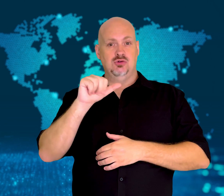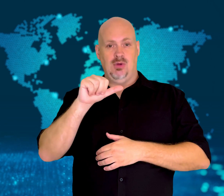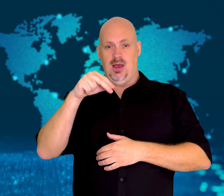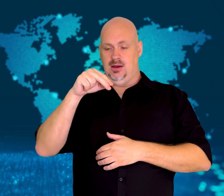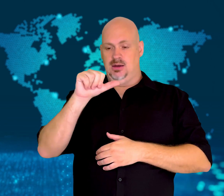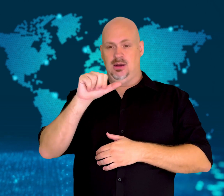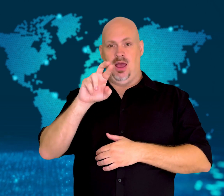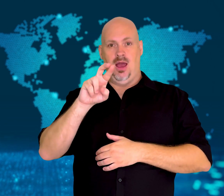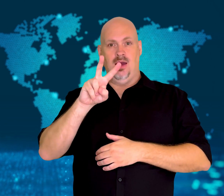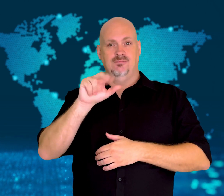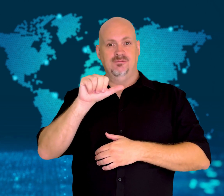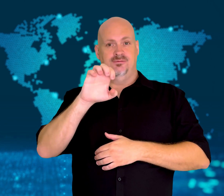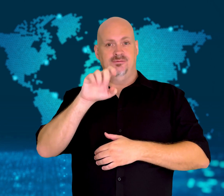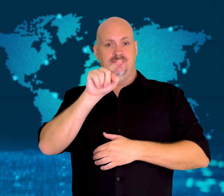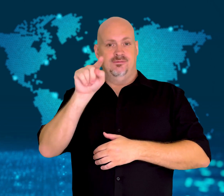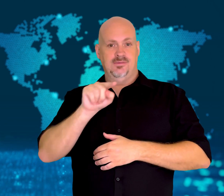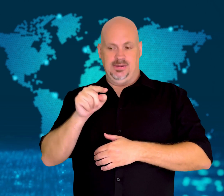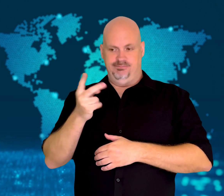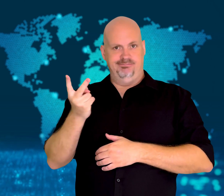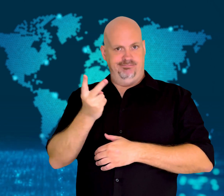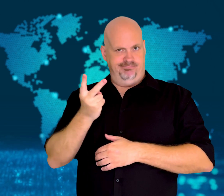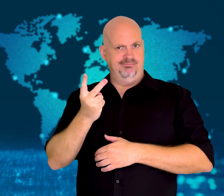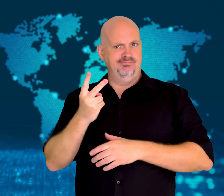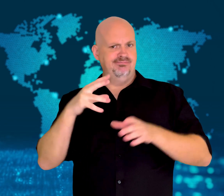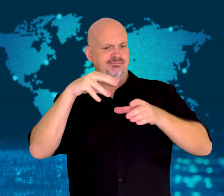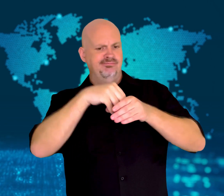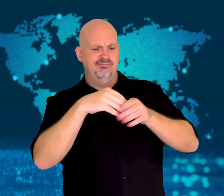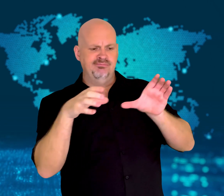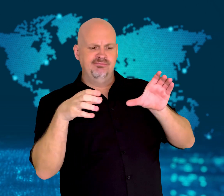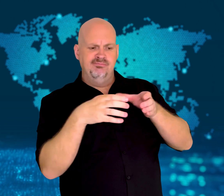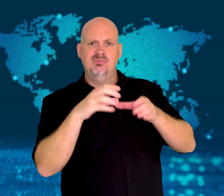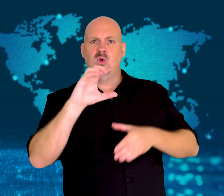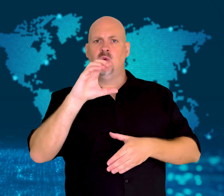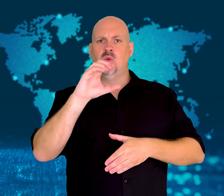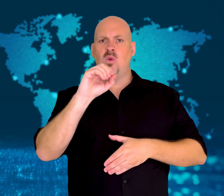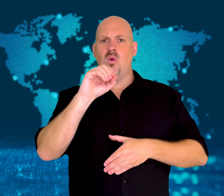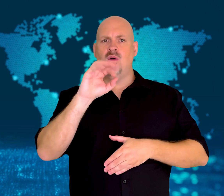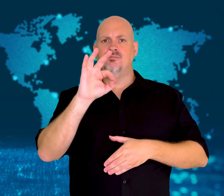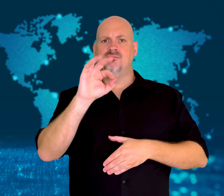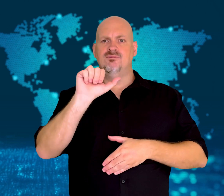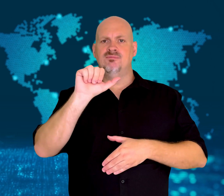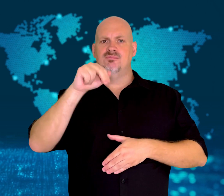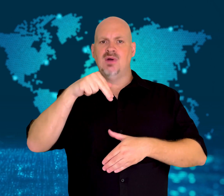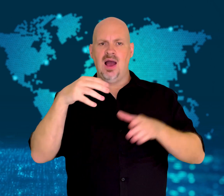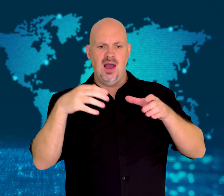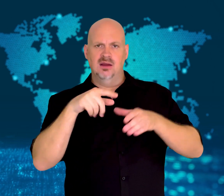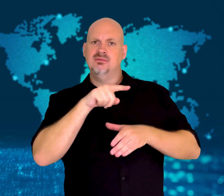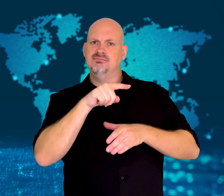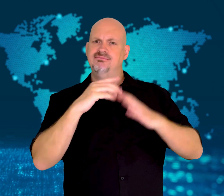who live in a tropical forest in Ecuador.